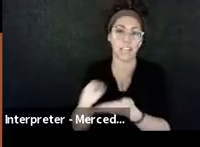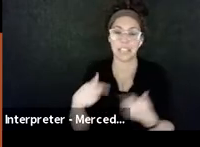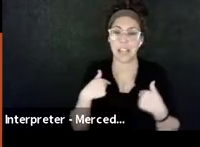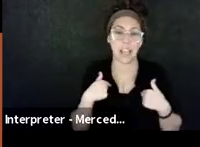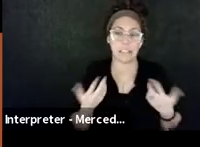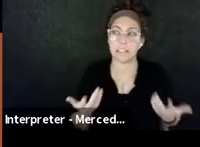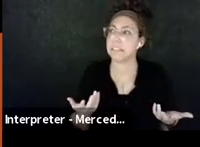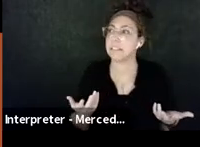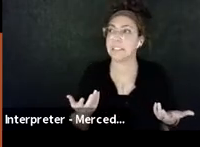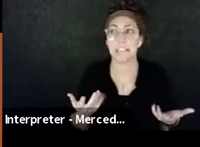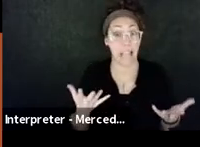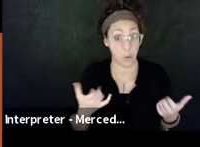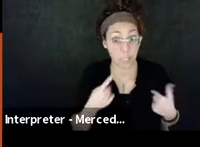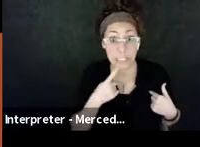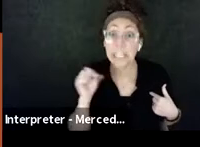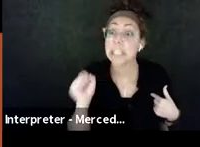Natalie Chavez: You know state. Yes, for sure you're eligible